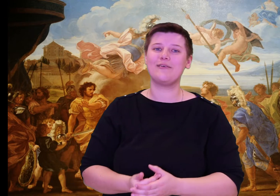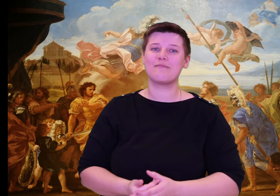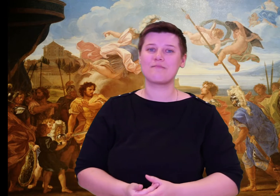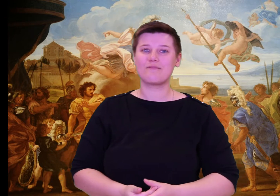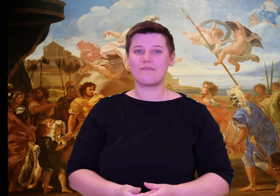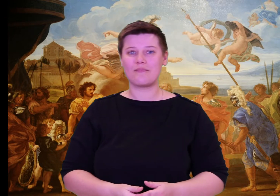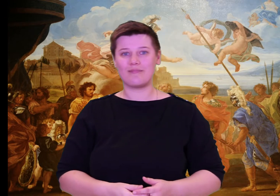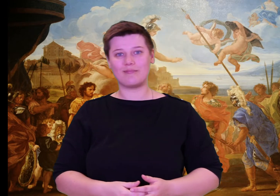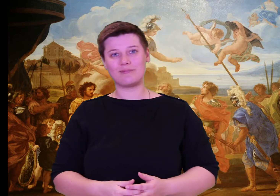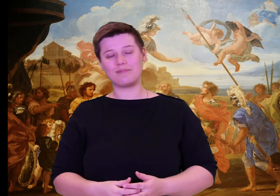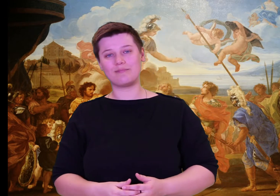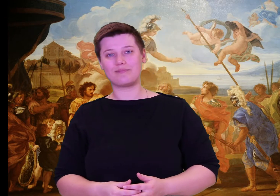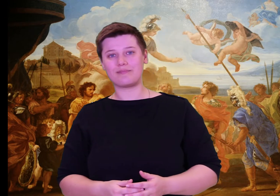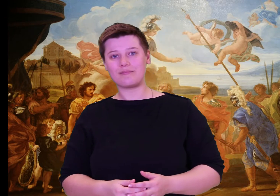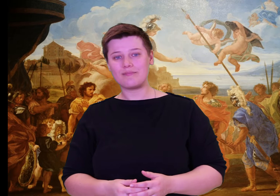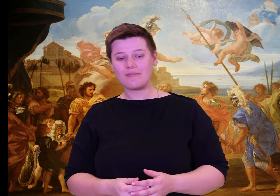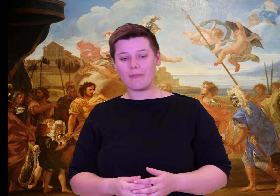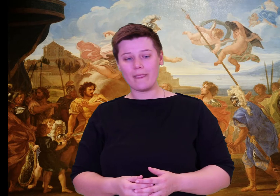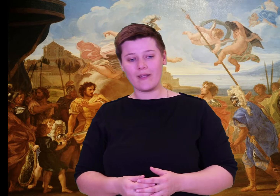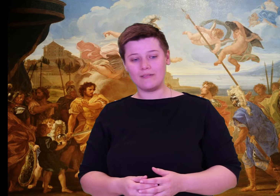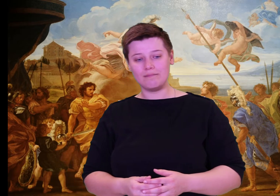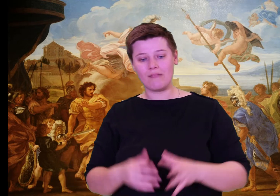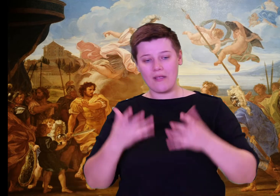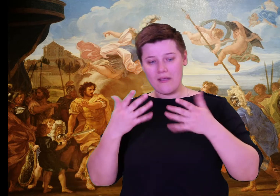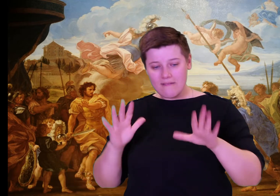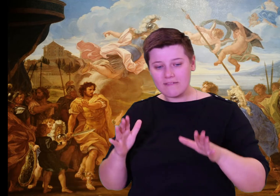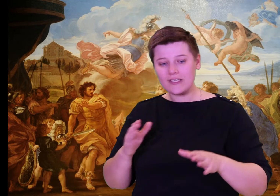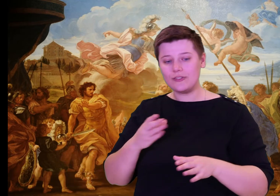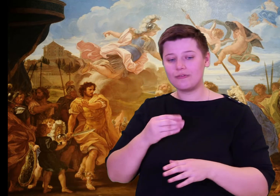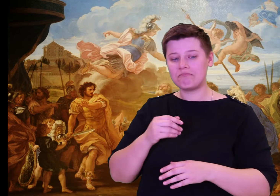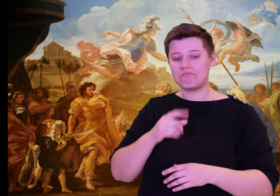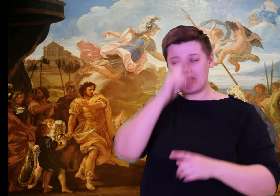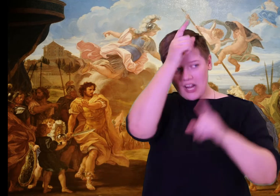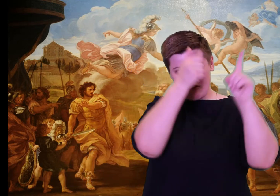escorted by your son. Give him a carriage drawn by your